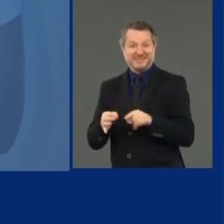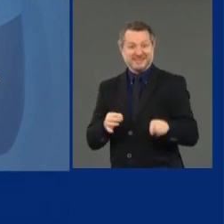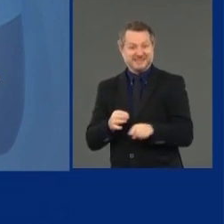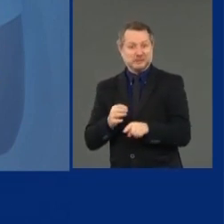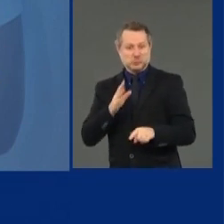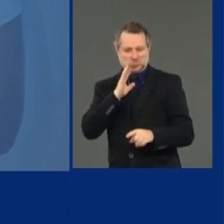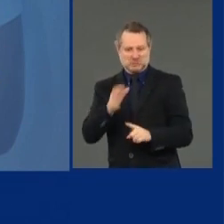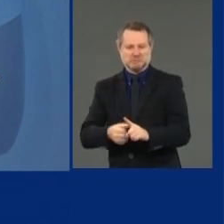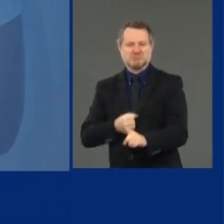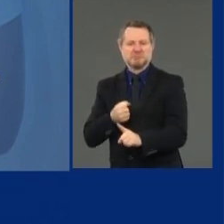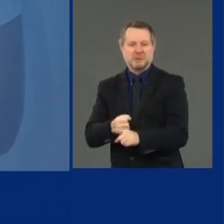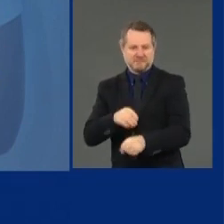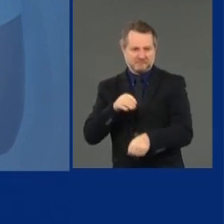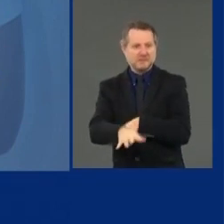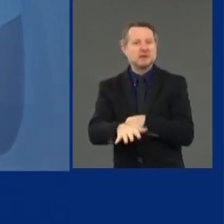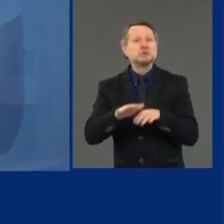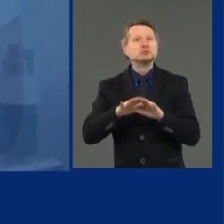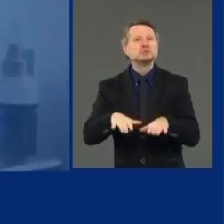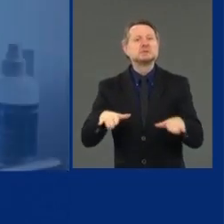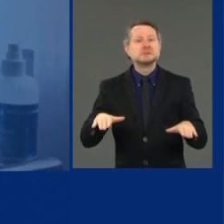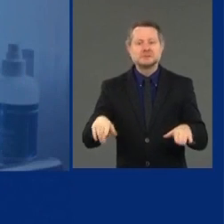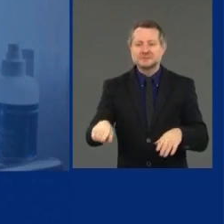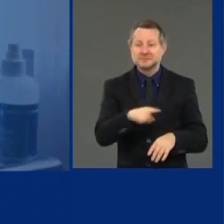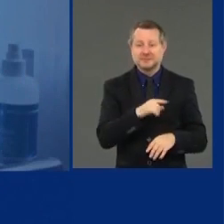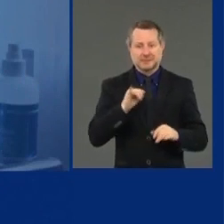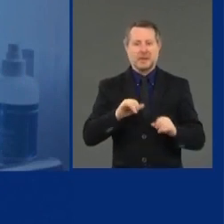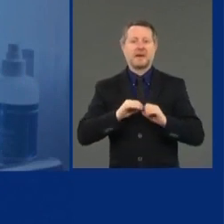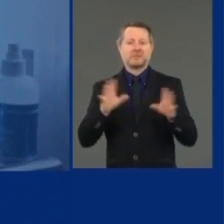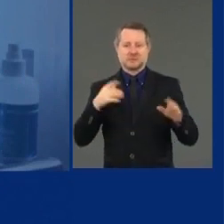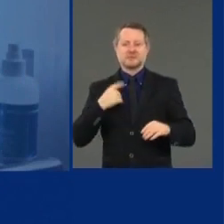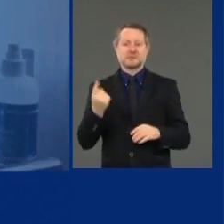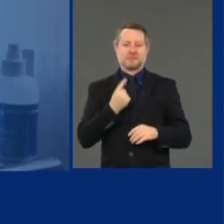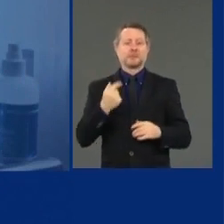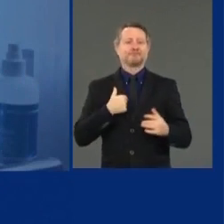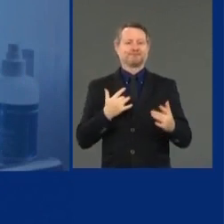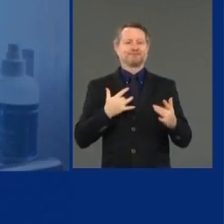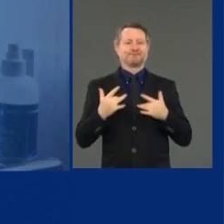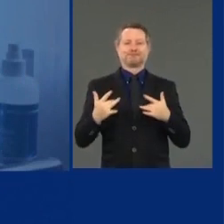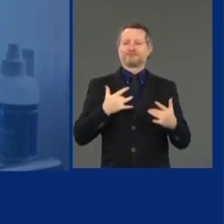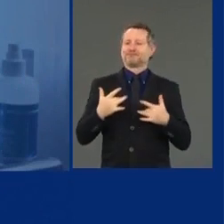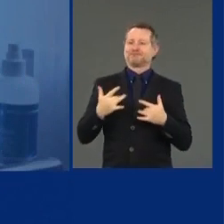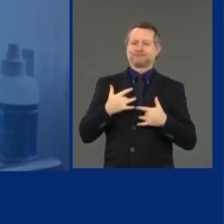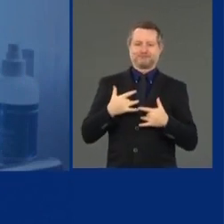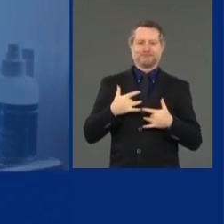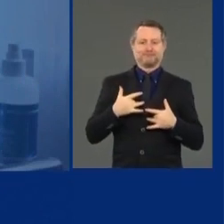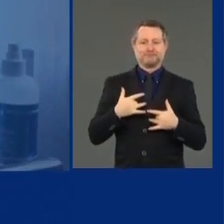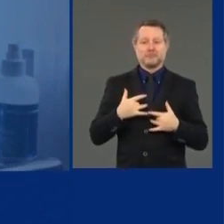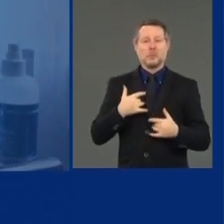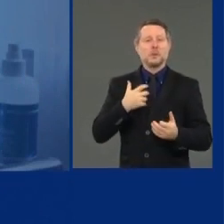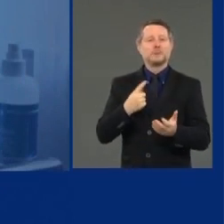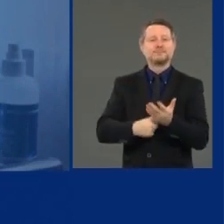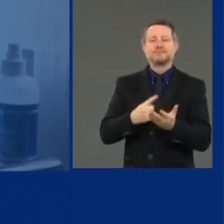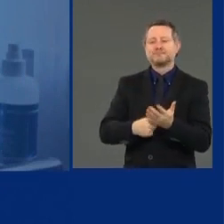FIRST IMPRESSION. BUT THIS IS A RELATED ISSUE THAT DOES AFFECT CHILDREN AND